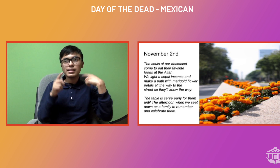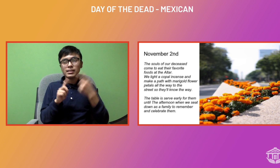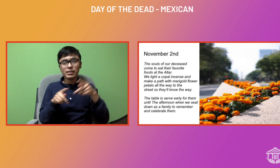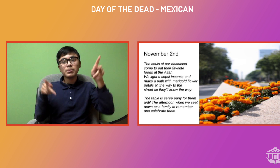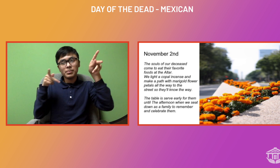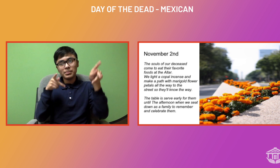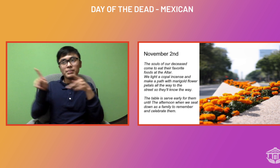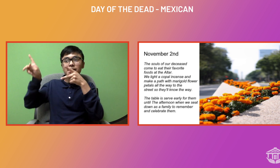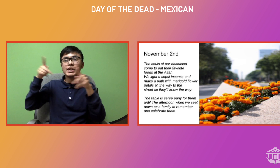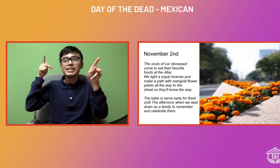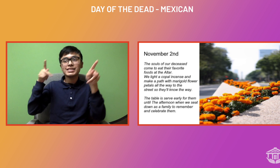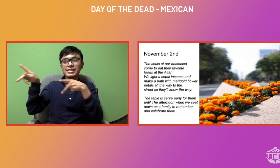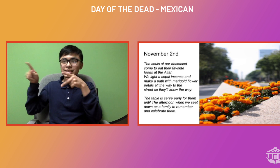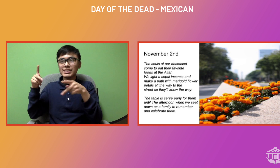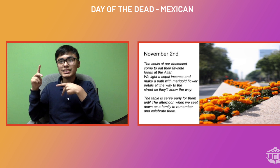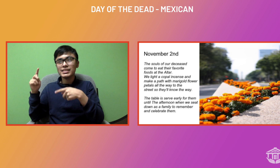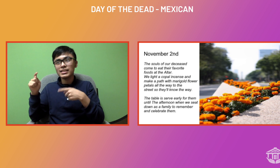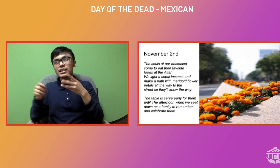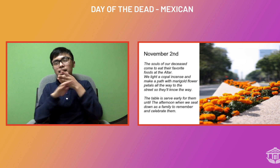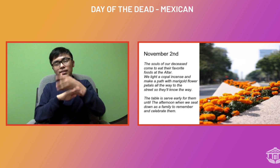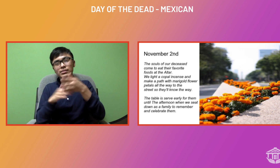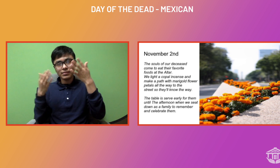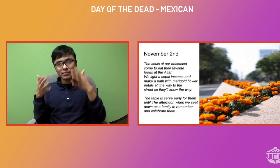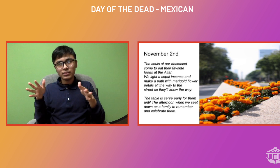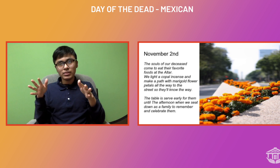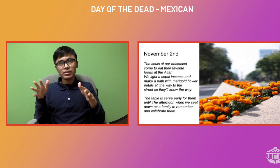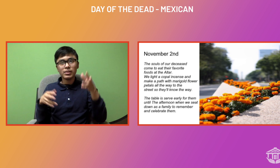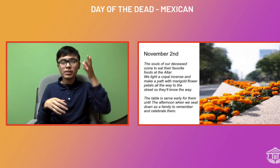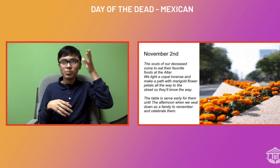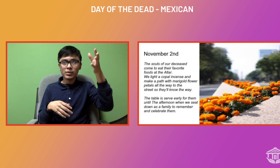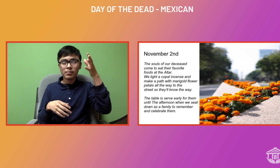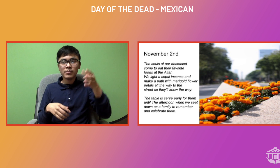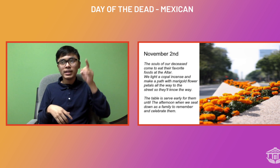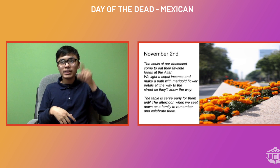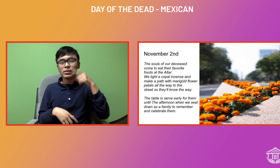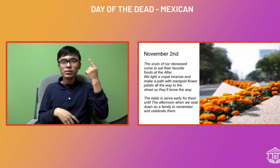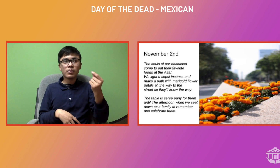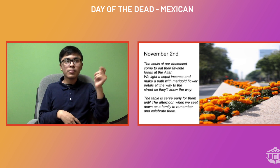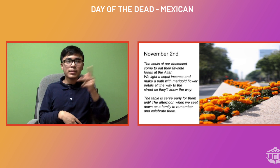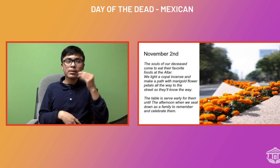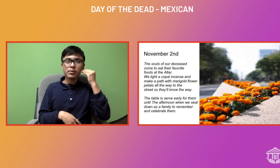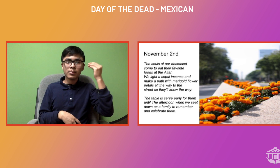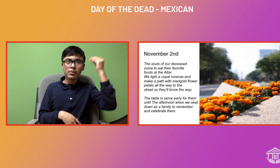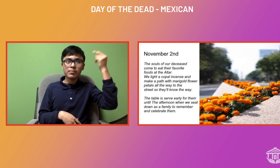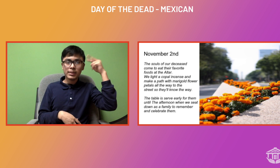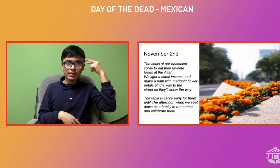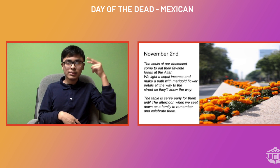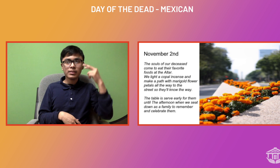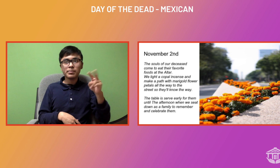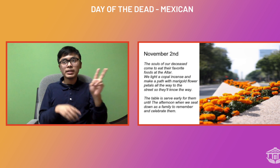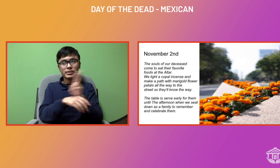That’s when we have a party. At the end of the party, our ancestors have to go back home. It is